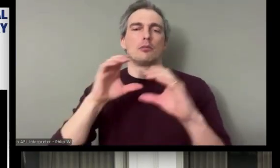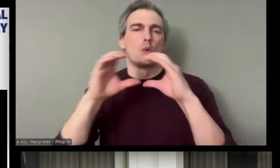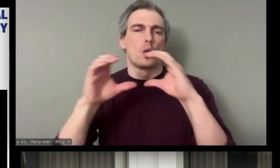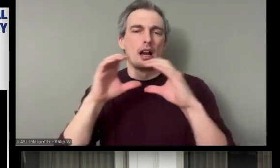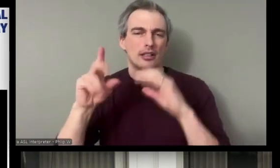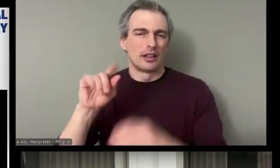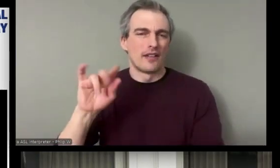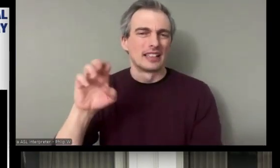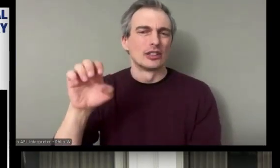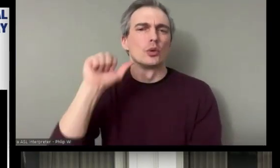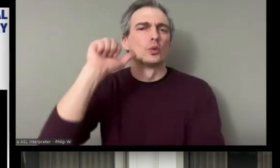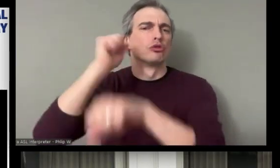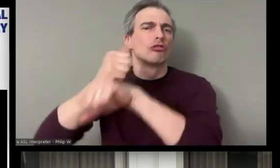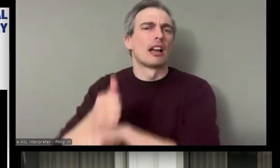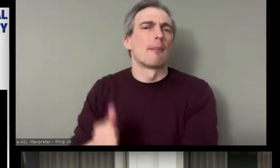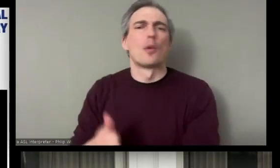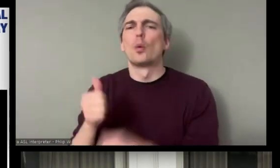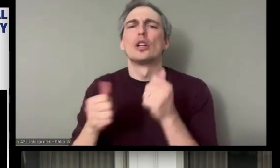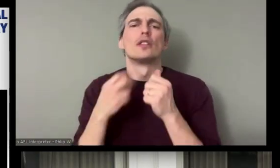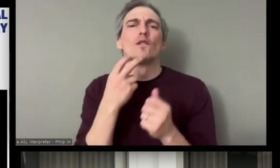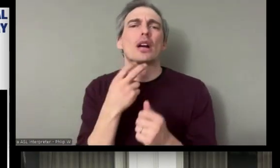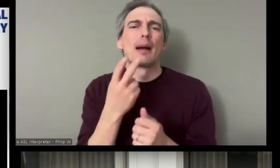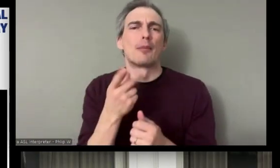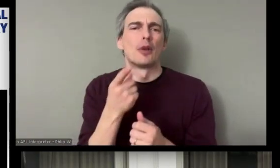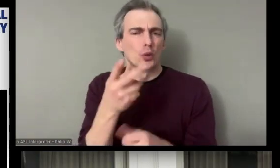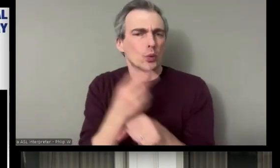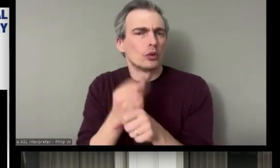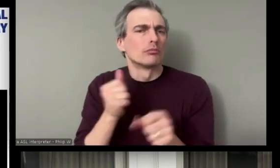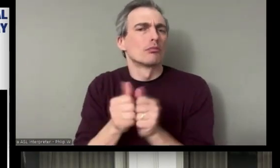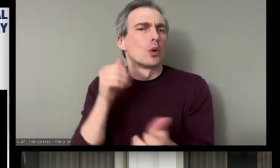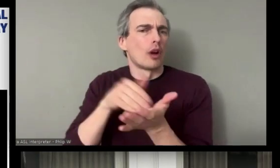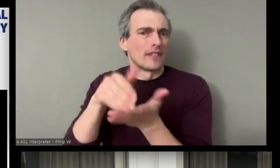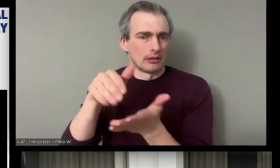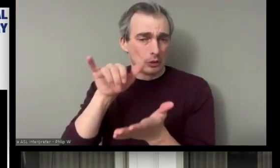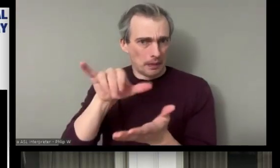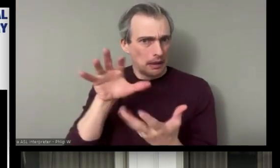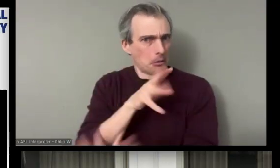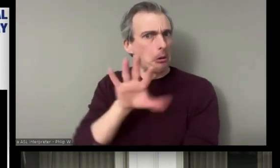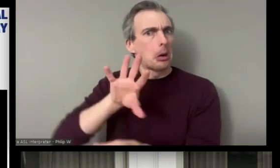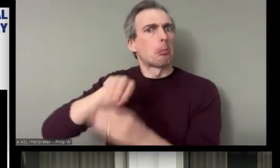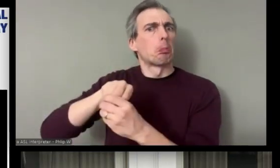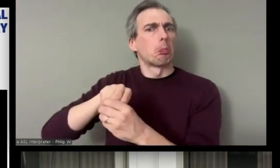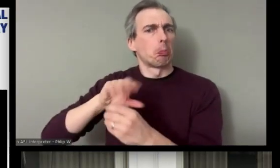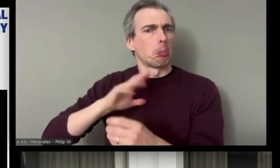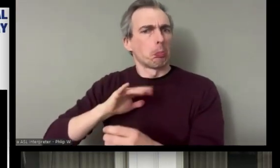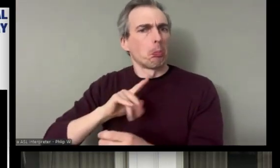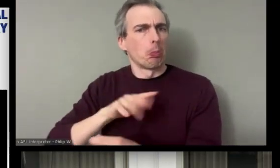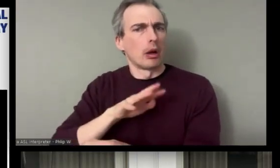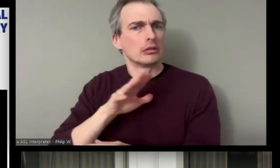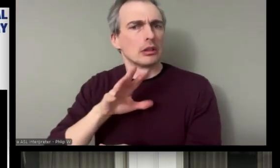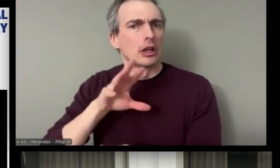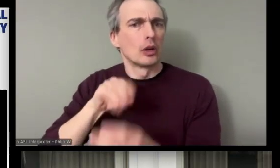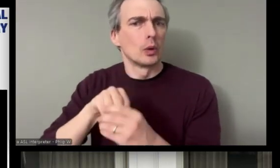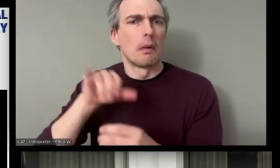So I think that is a cool feature. And the tool that they've designed -- sort of a standard set to work with -- but you can customize and change them.